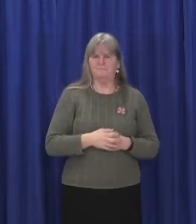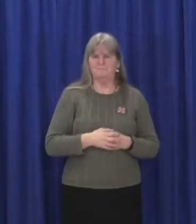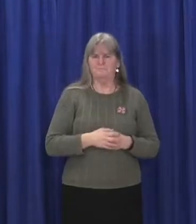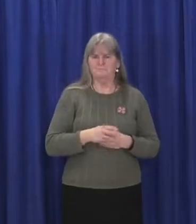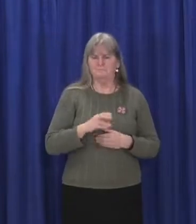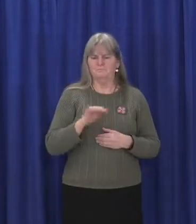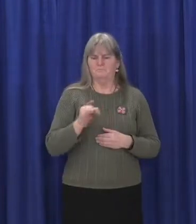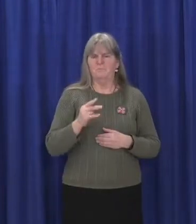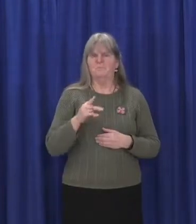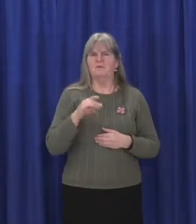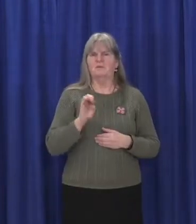at CBC.